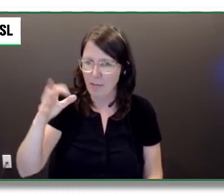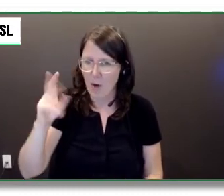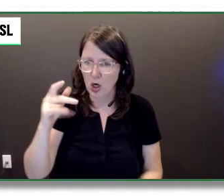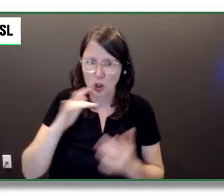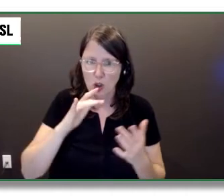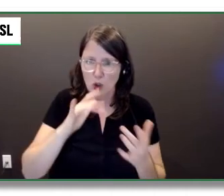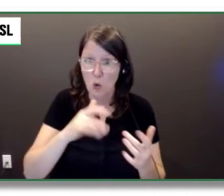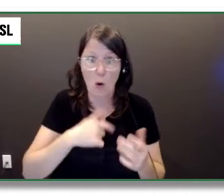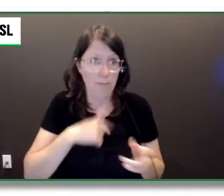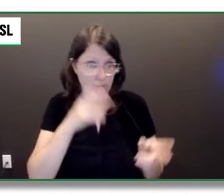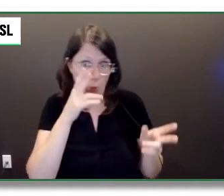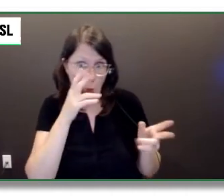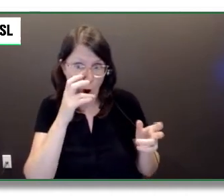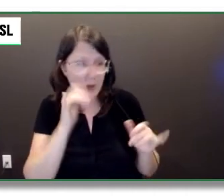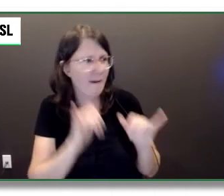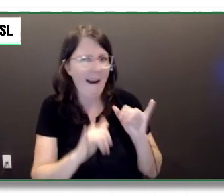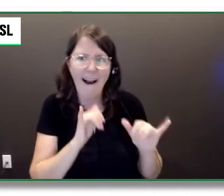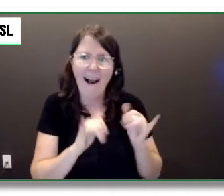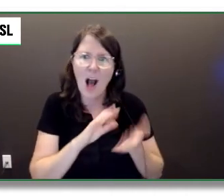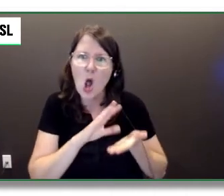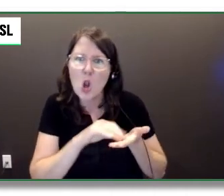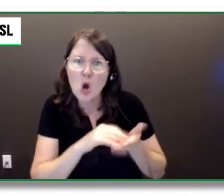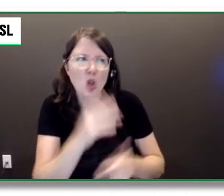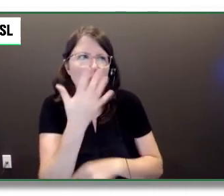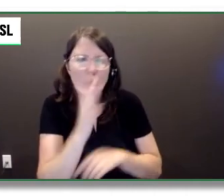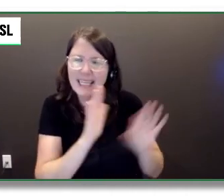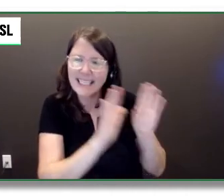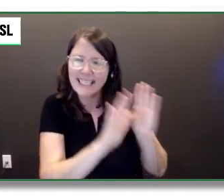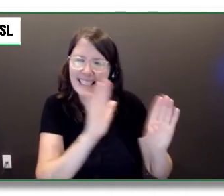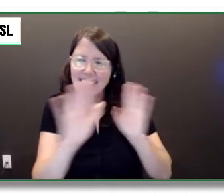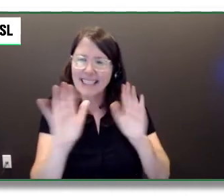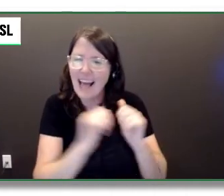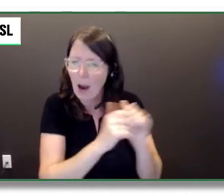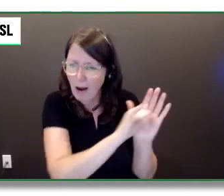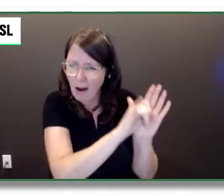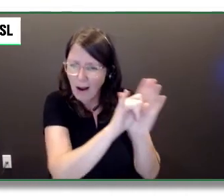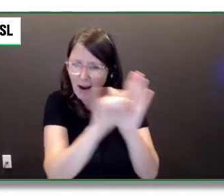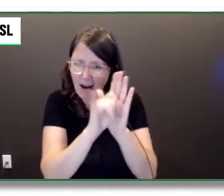lovely. So number five, here is the last category.